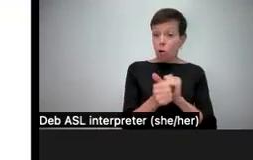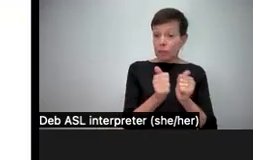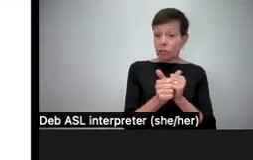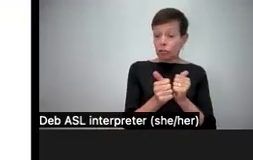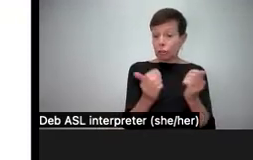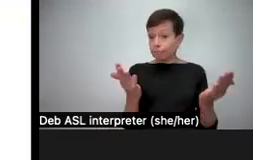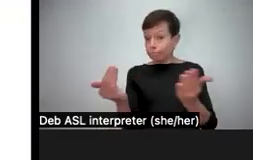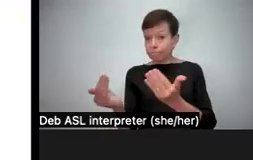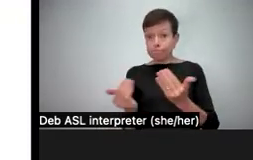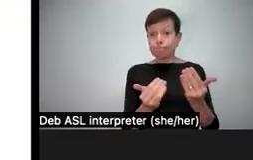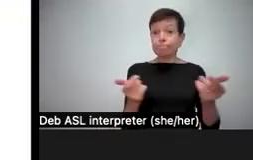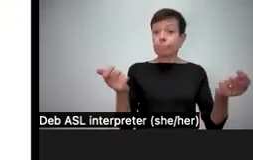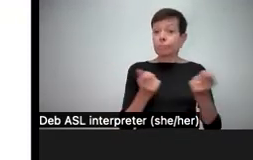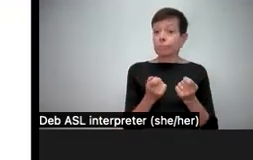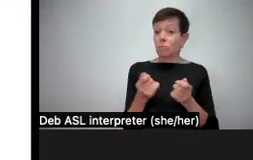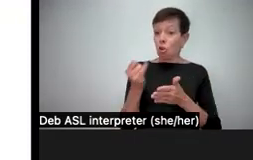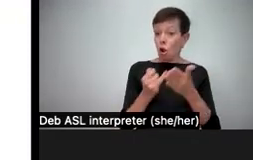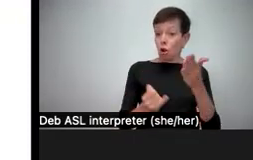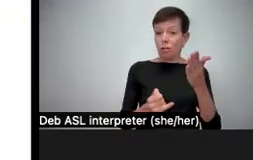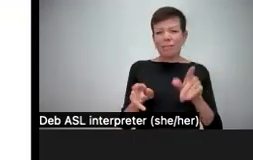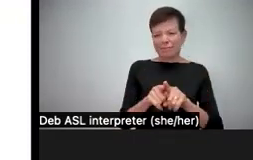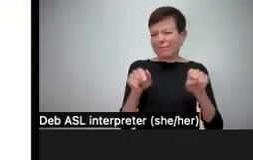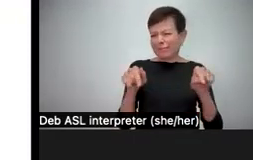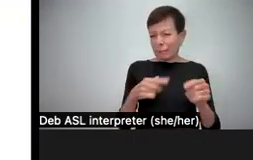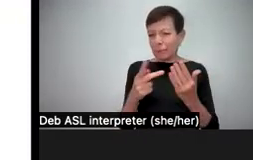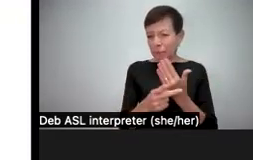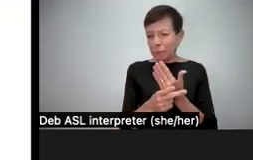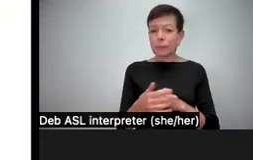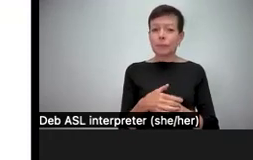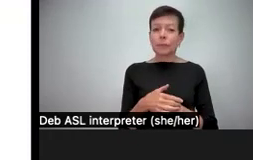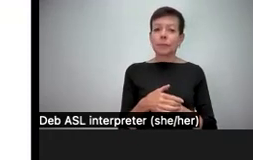like what we're doing with the microgrant program, programing. So, youth programs,